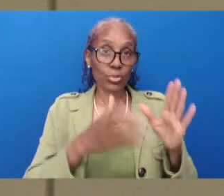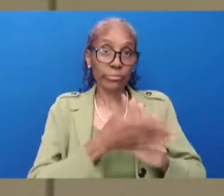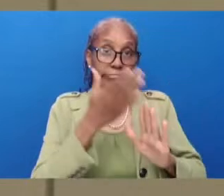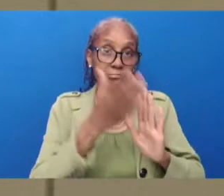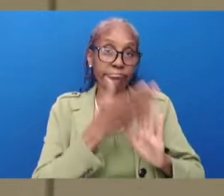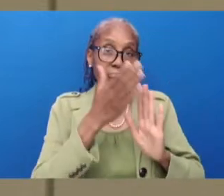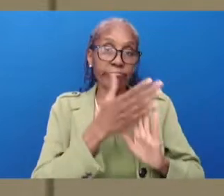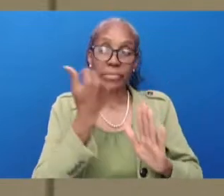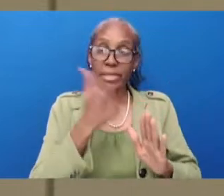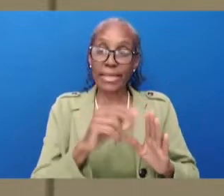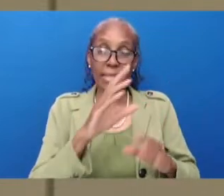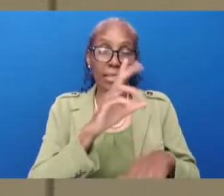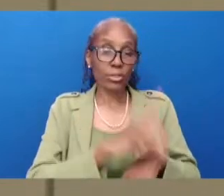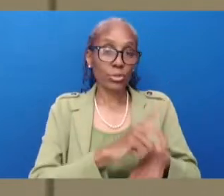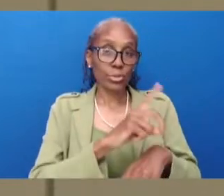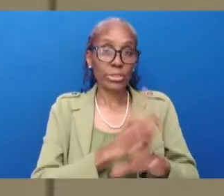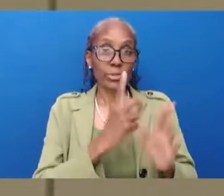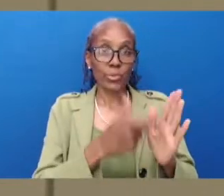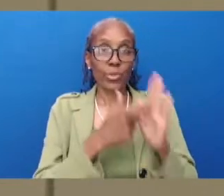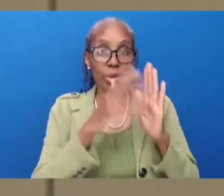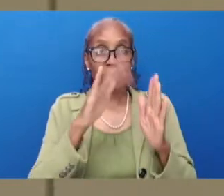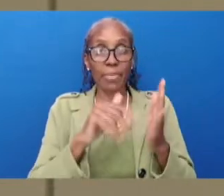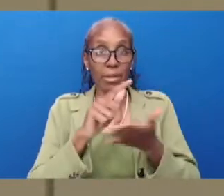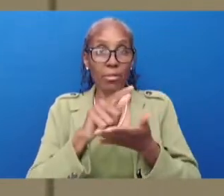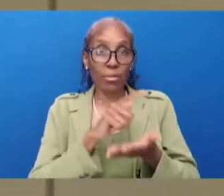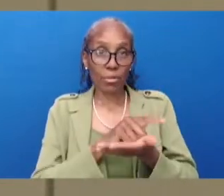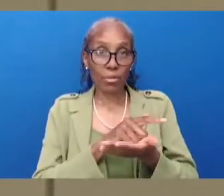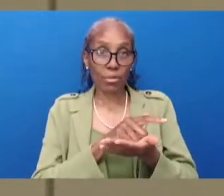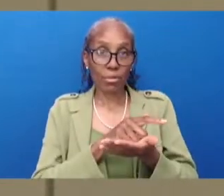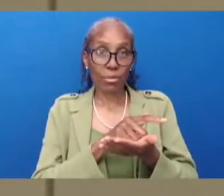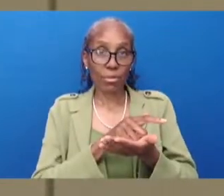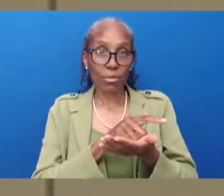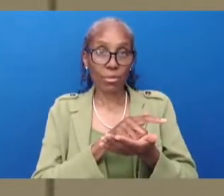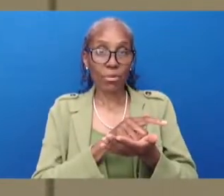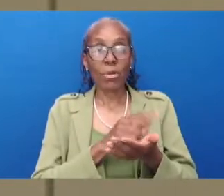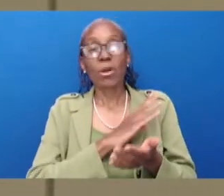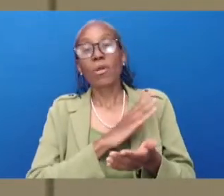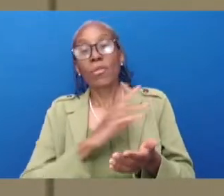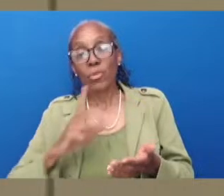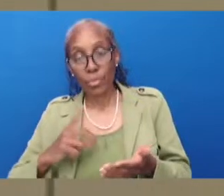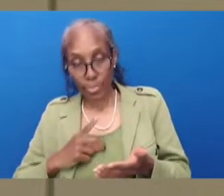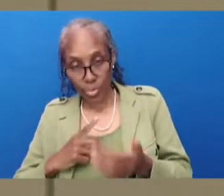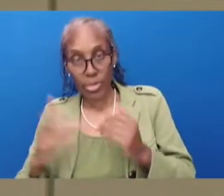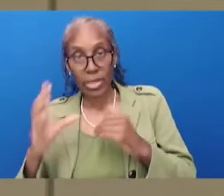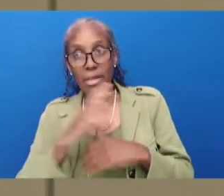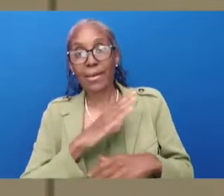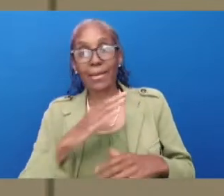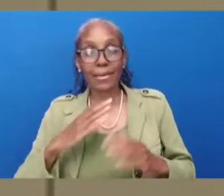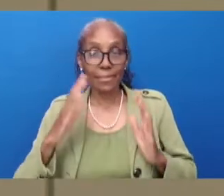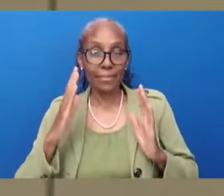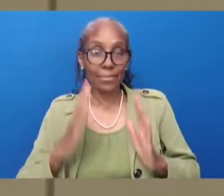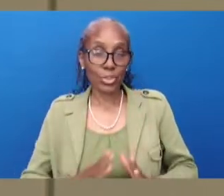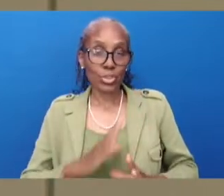DESIGNATE A CLERK TO THE BOARD